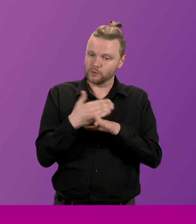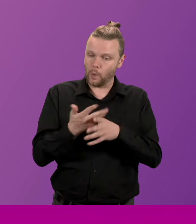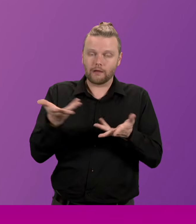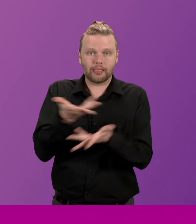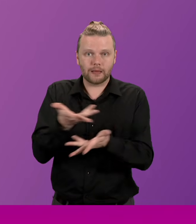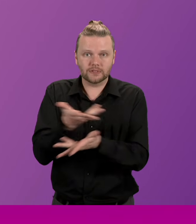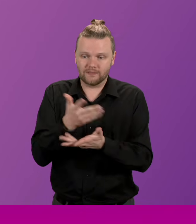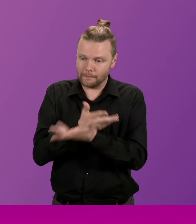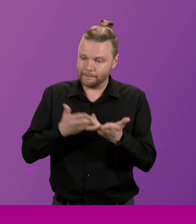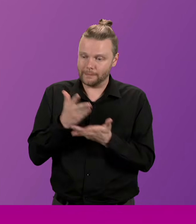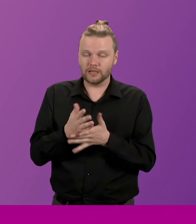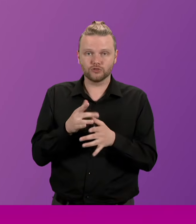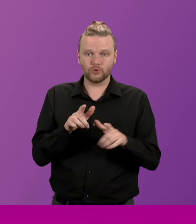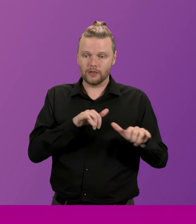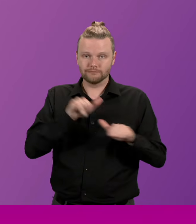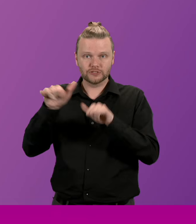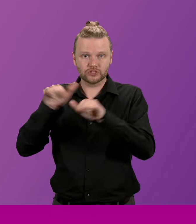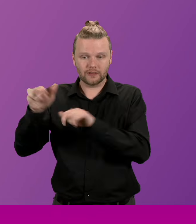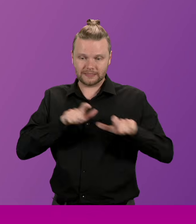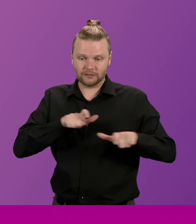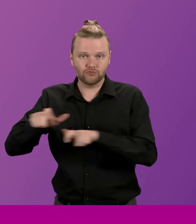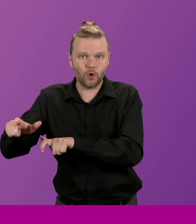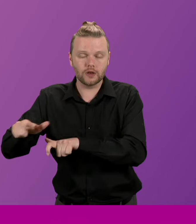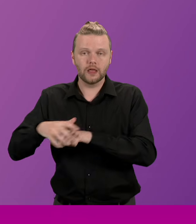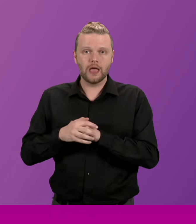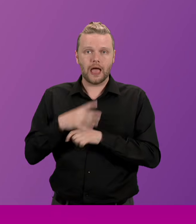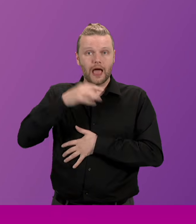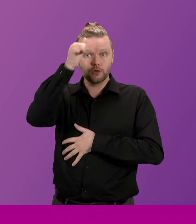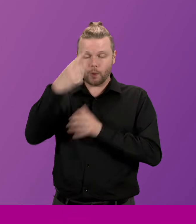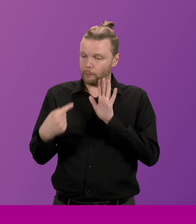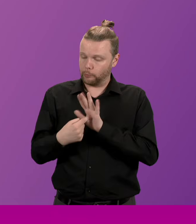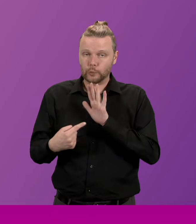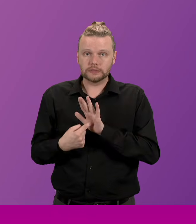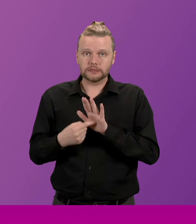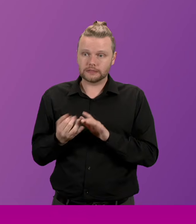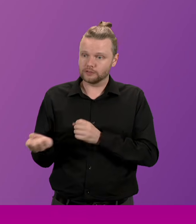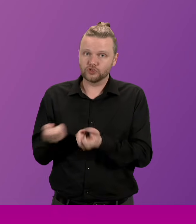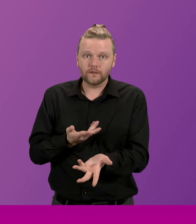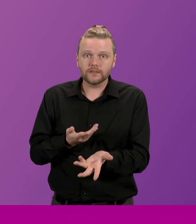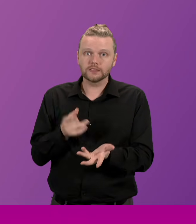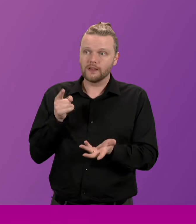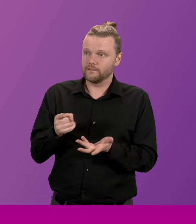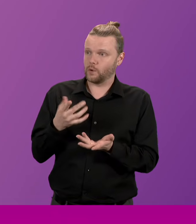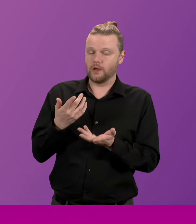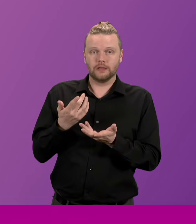that the services can be sustained. I recognise their importance, particularly given issues in